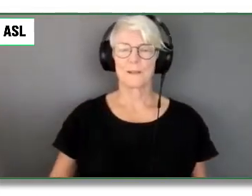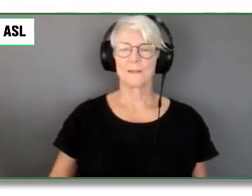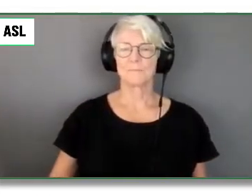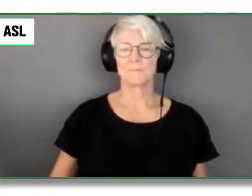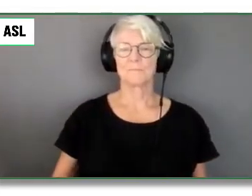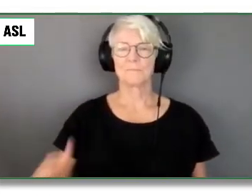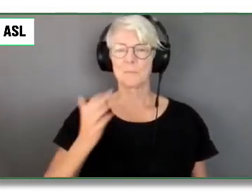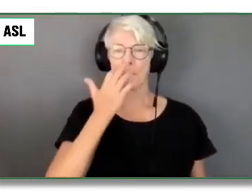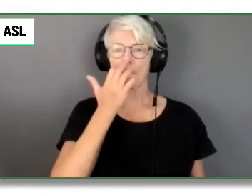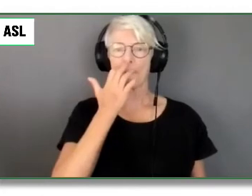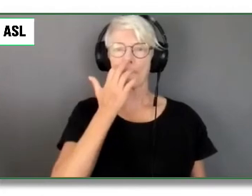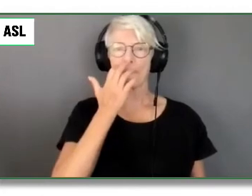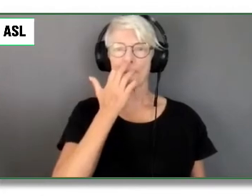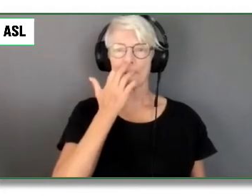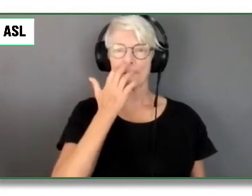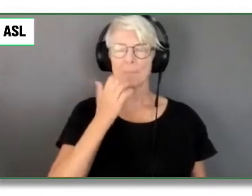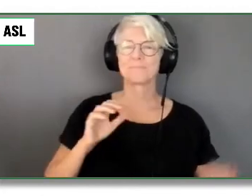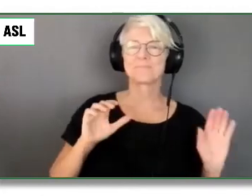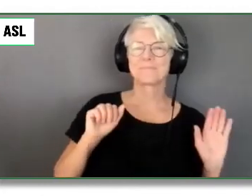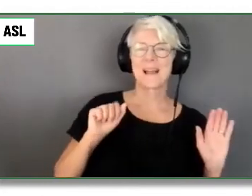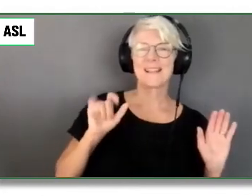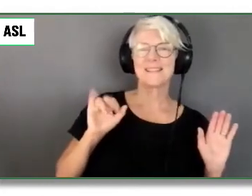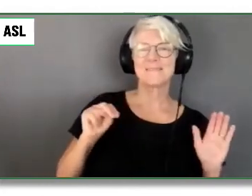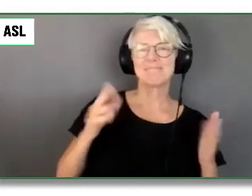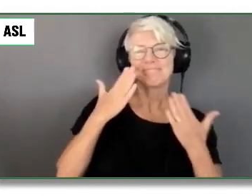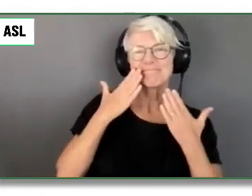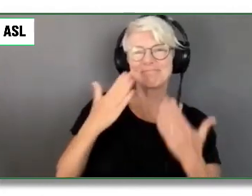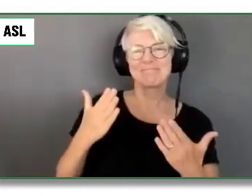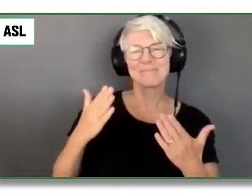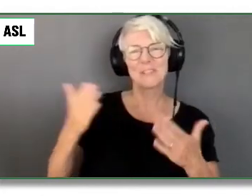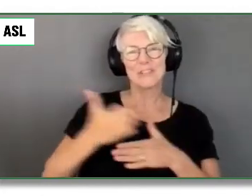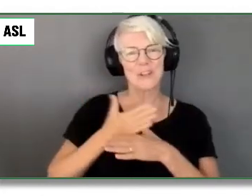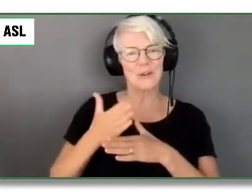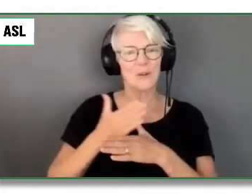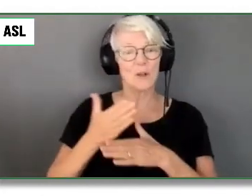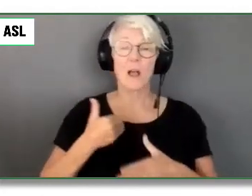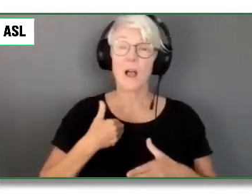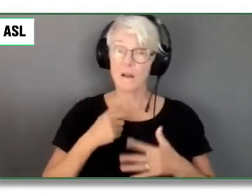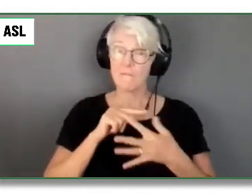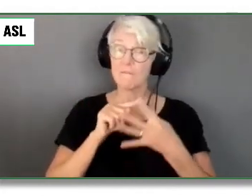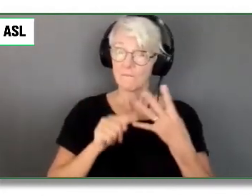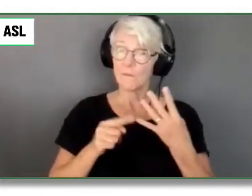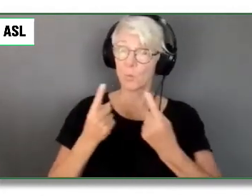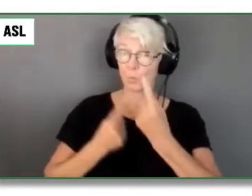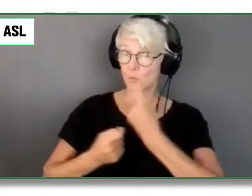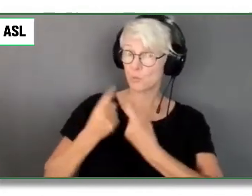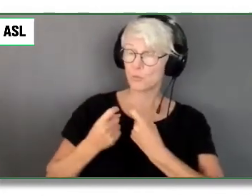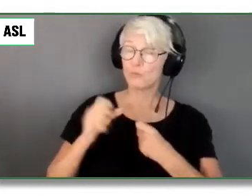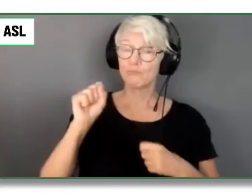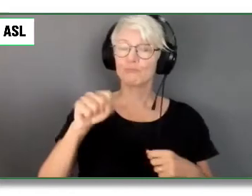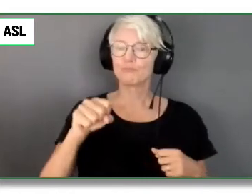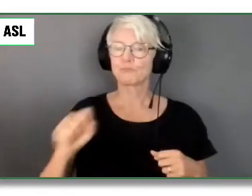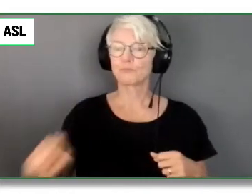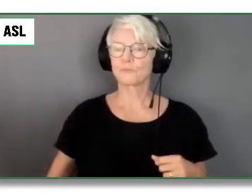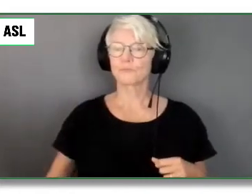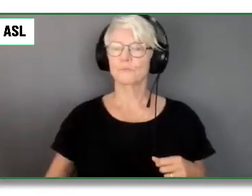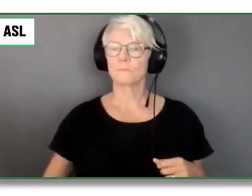sharing that with us. Uh we do have a couple of questions come in. Uh the when you were using the trail